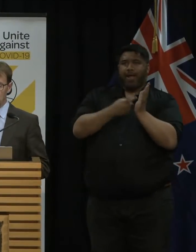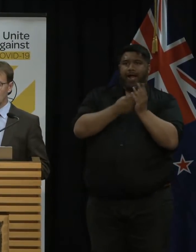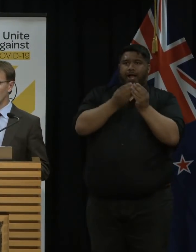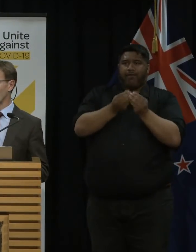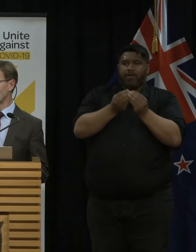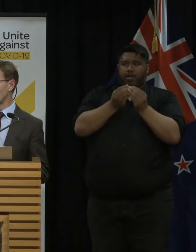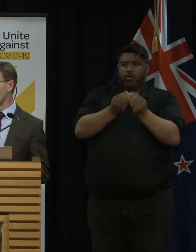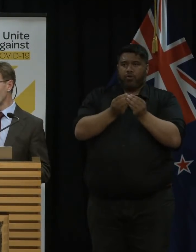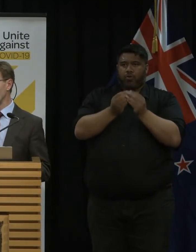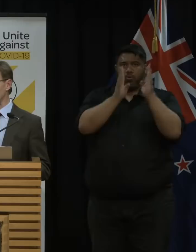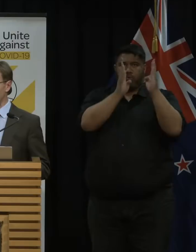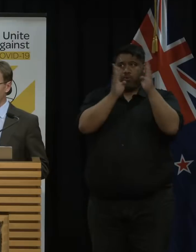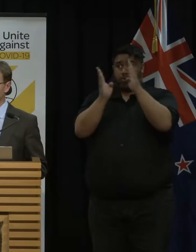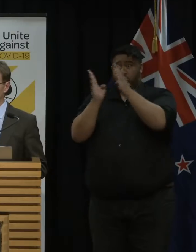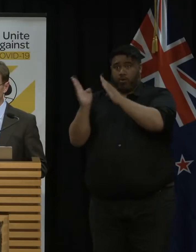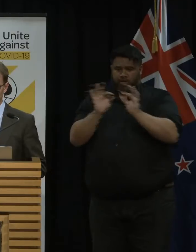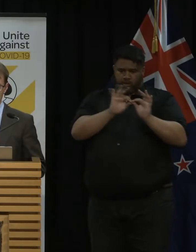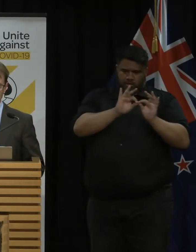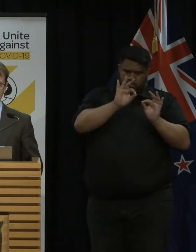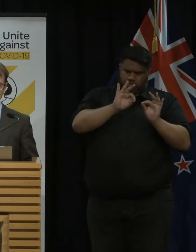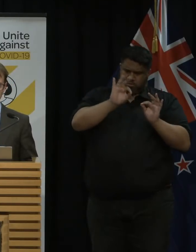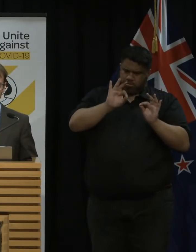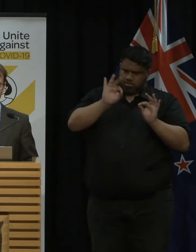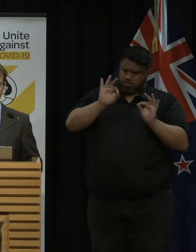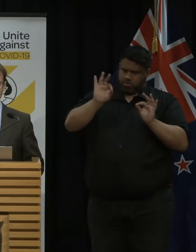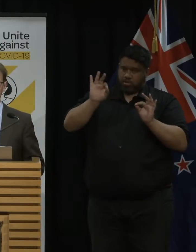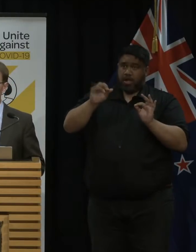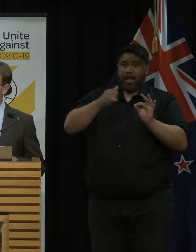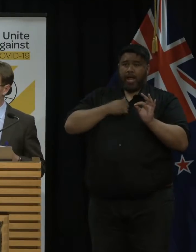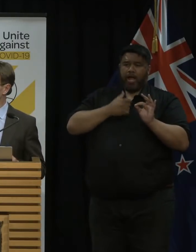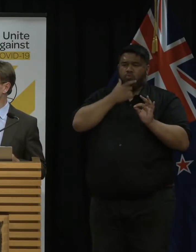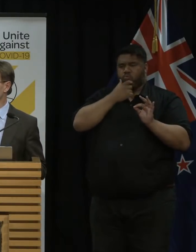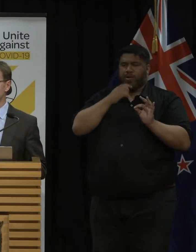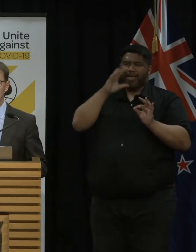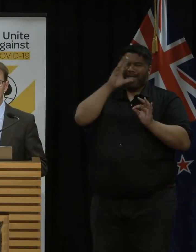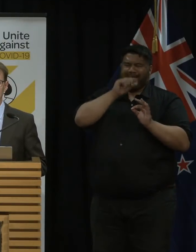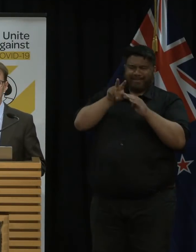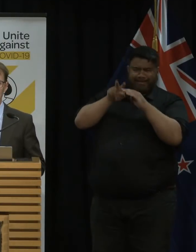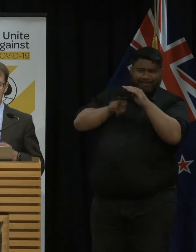average of case numbers and it was showing different letter are values